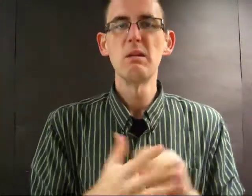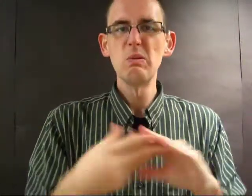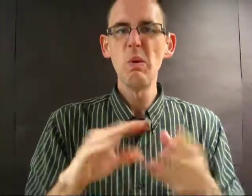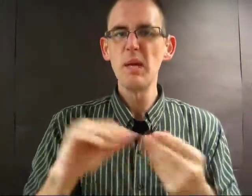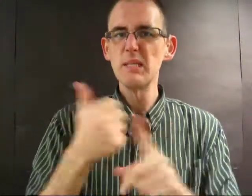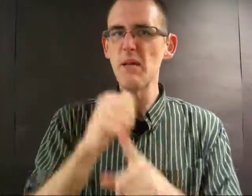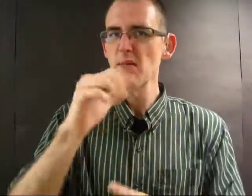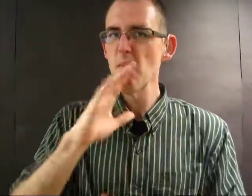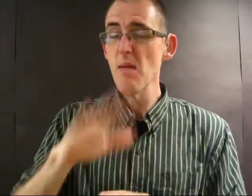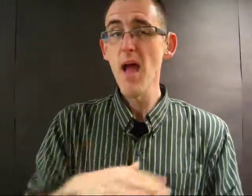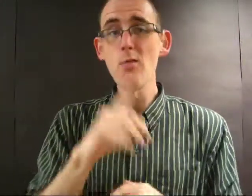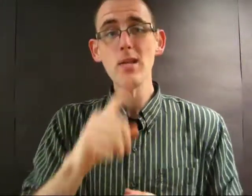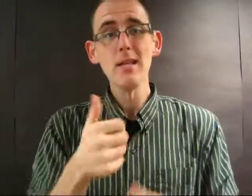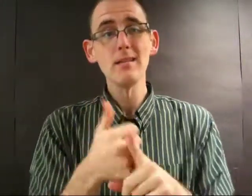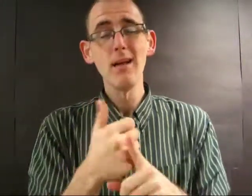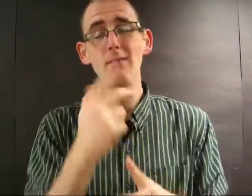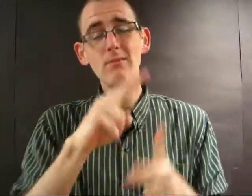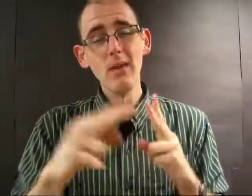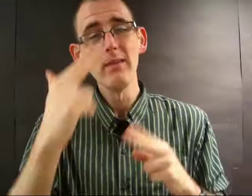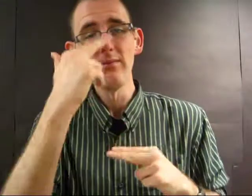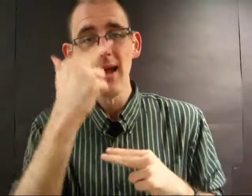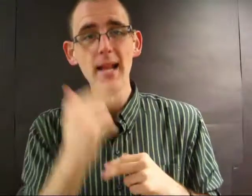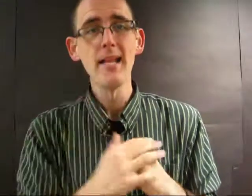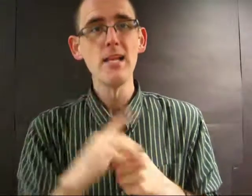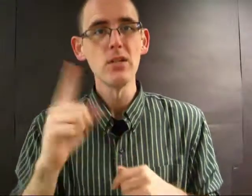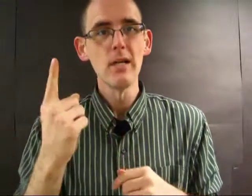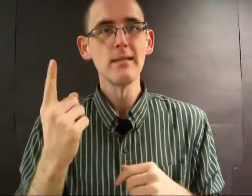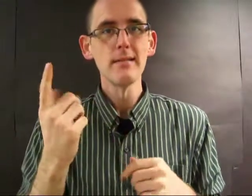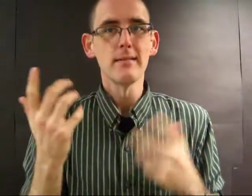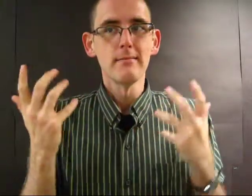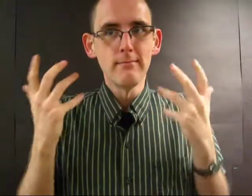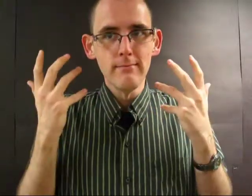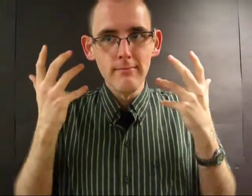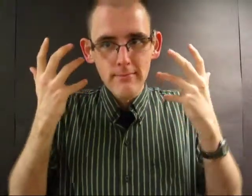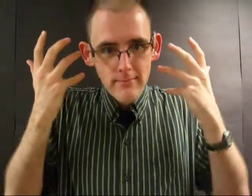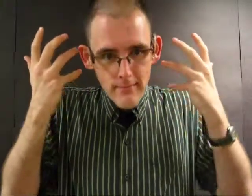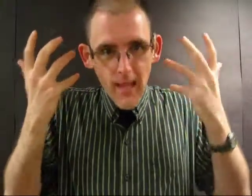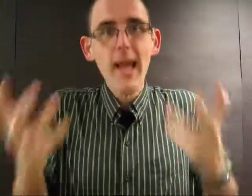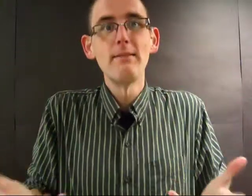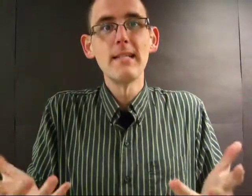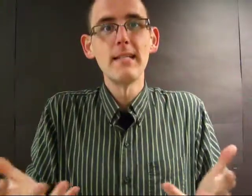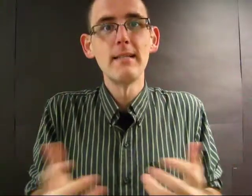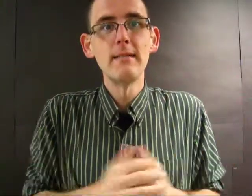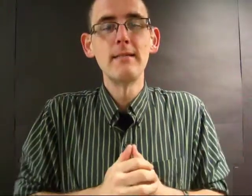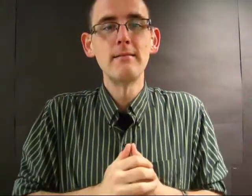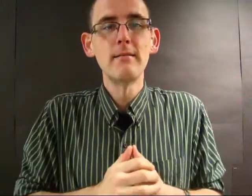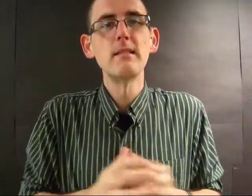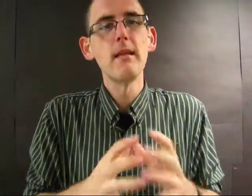And the story isn't too bad -- it's actually really funny. It's just ... *heavy.*